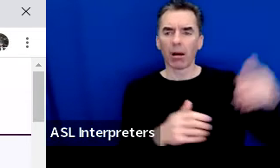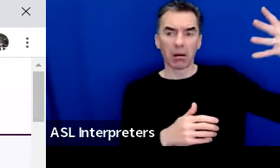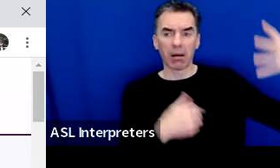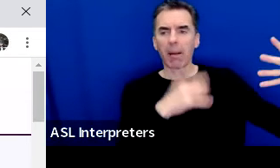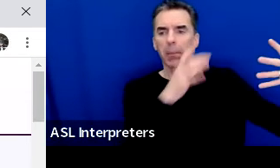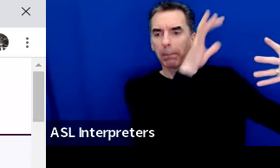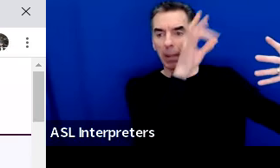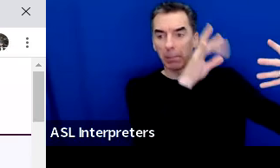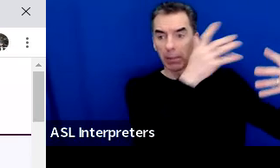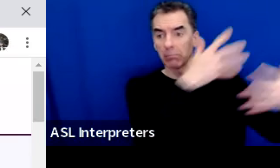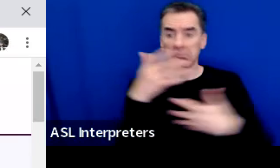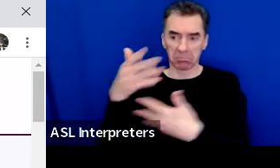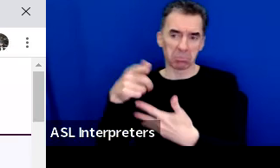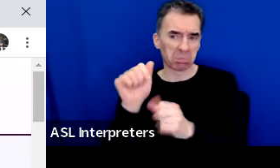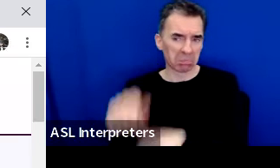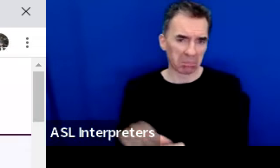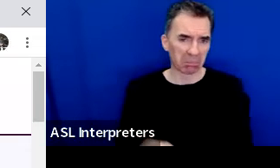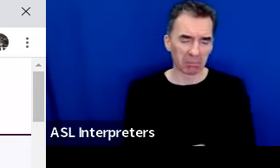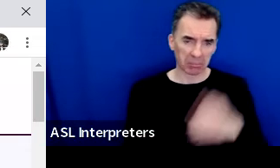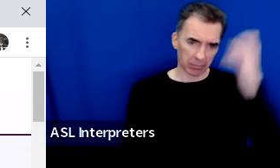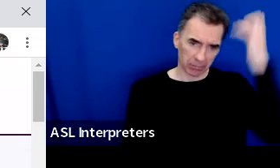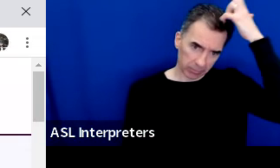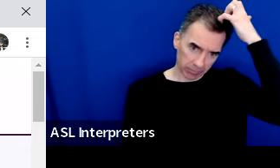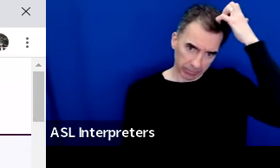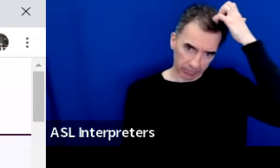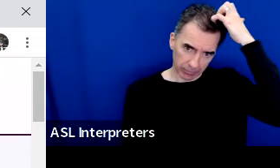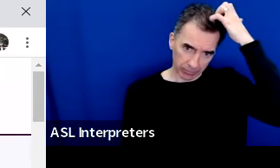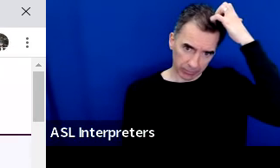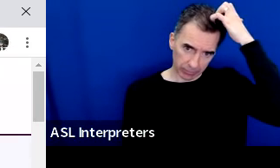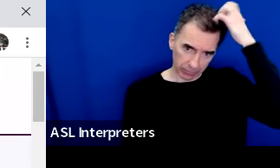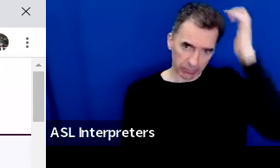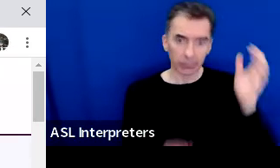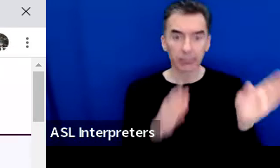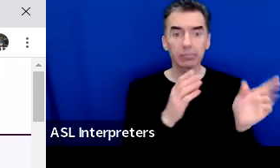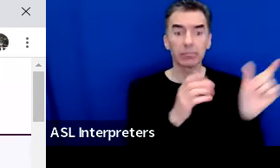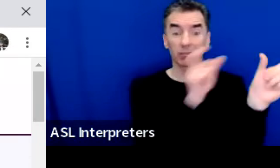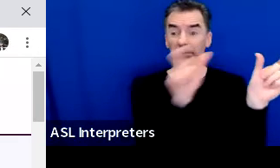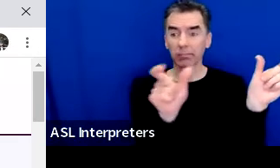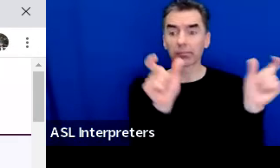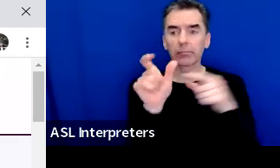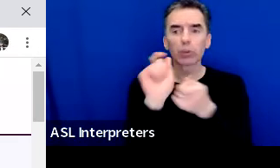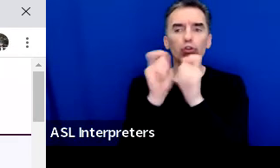Let's see. I can change the settings for the entire course